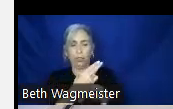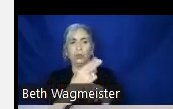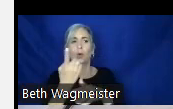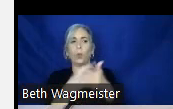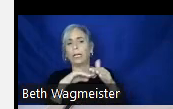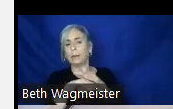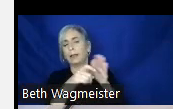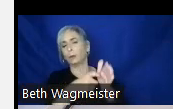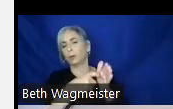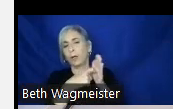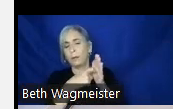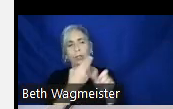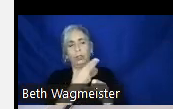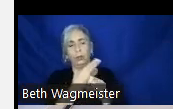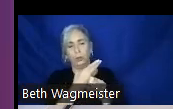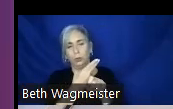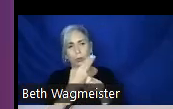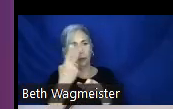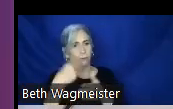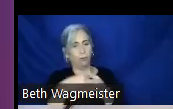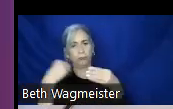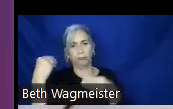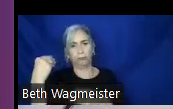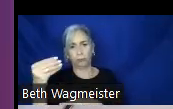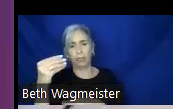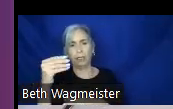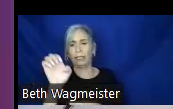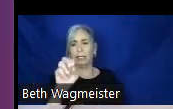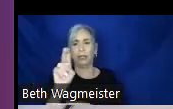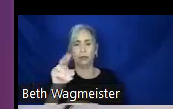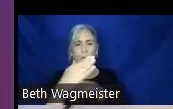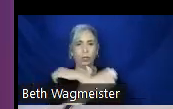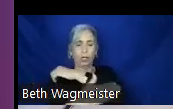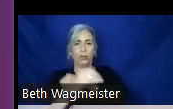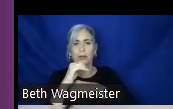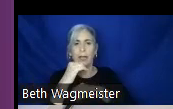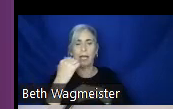requirements are used in procurement in some of the EU countries, not EU but Nordic and